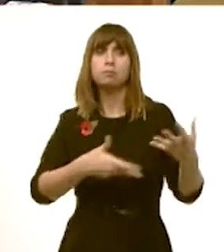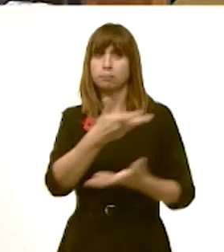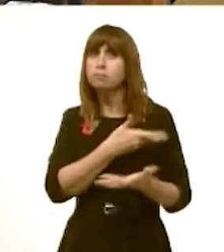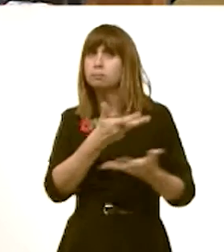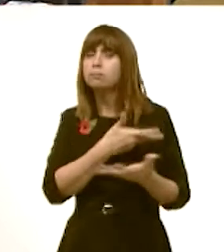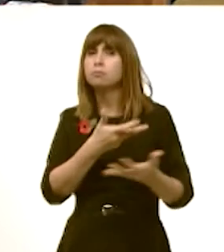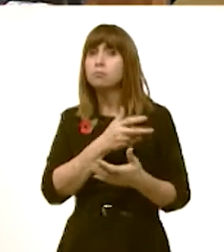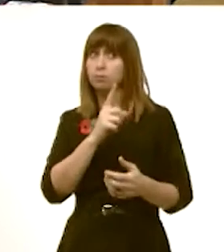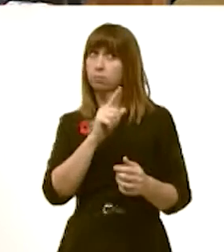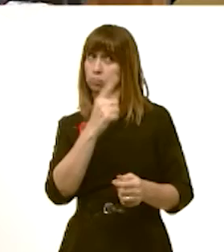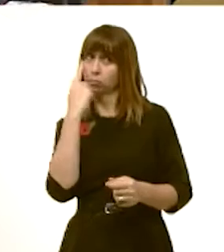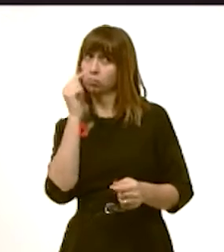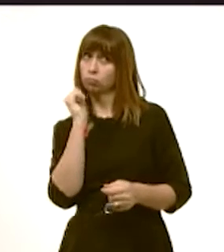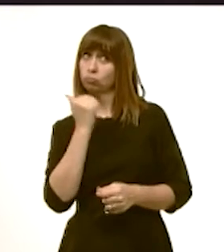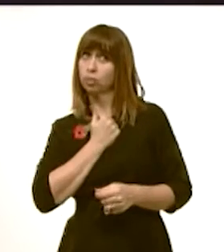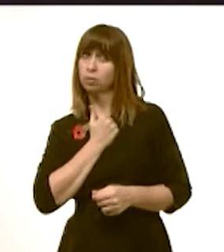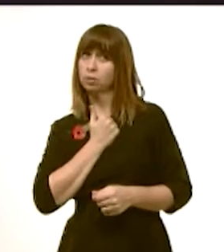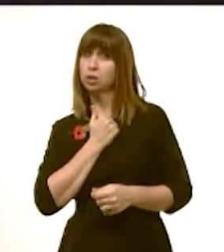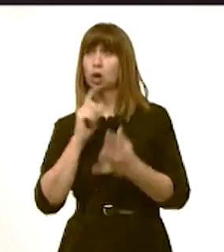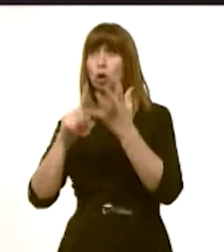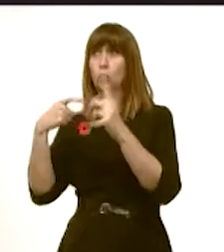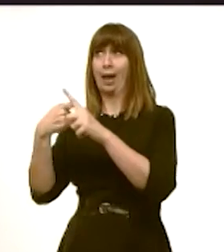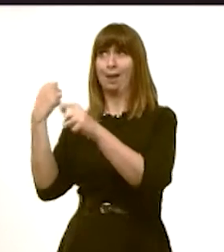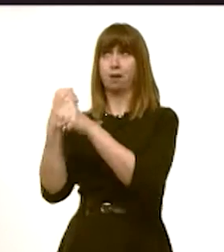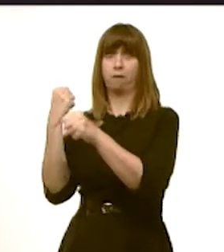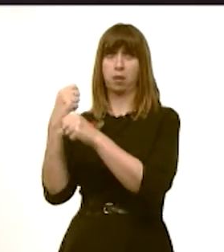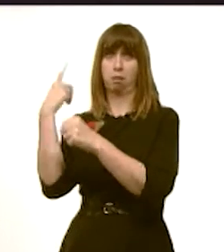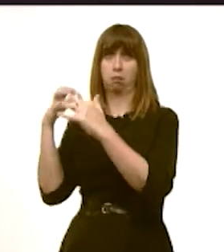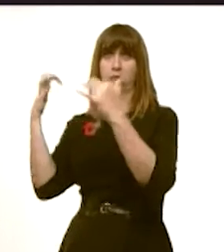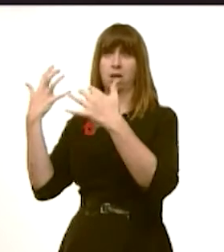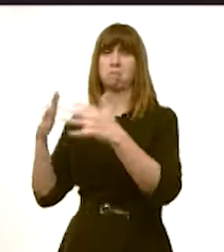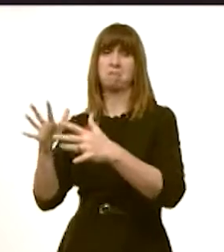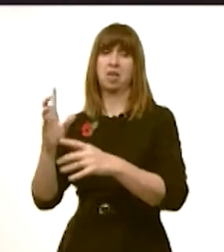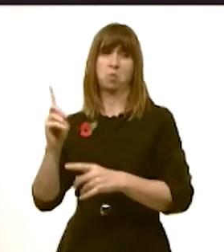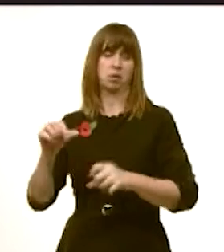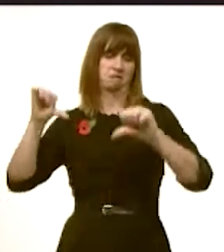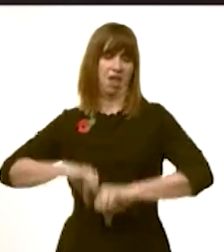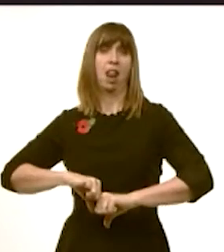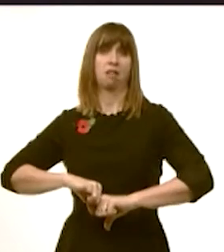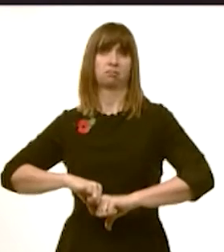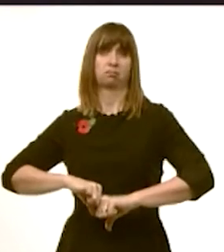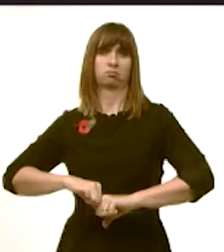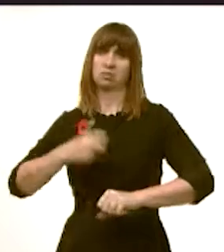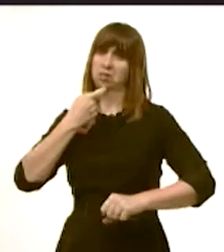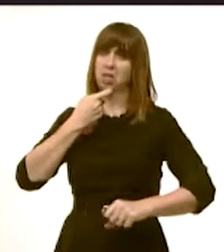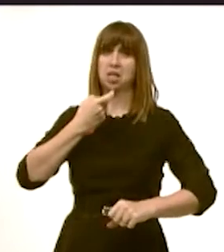agree with me that the steel industry has been failed by the UK Governmentóboth this one and the previous oneódespite the numerous warnings that it received from the industry,